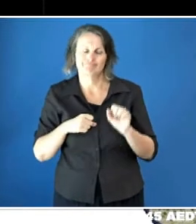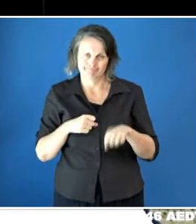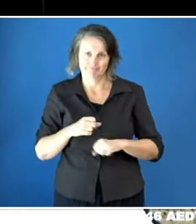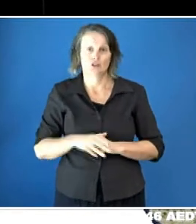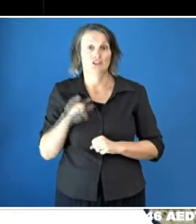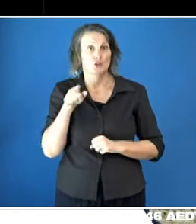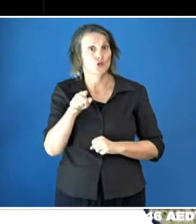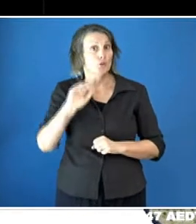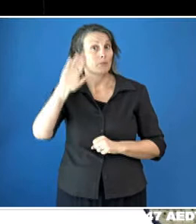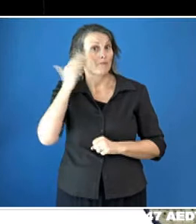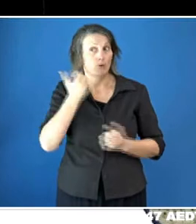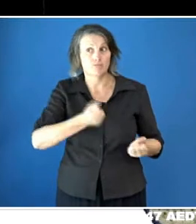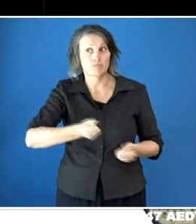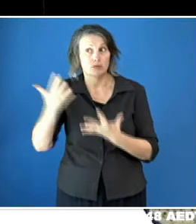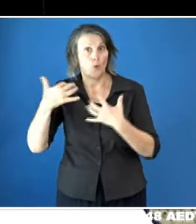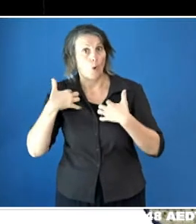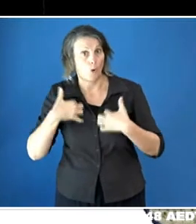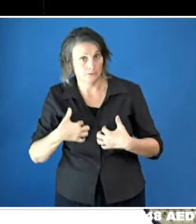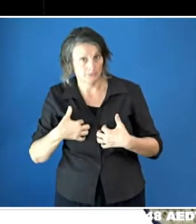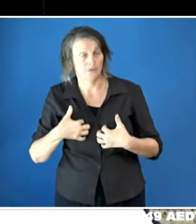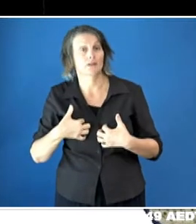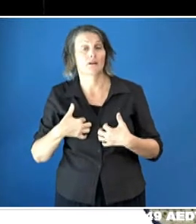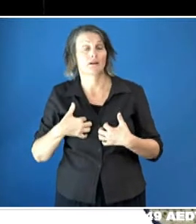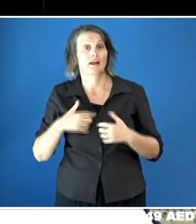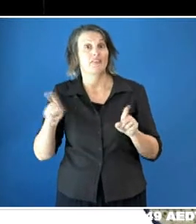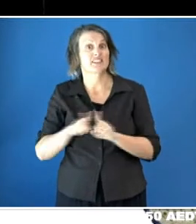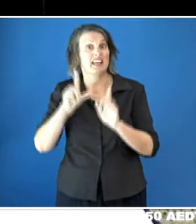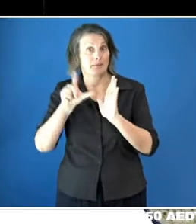And you had to go to hospital. Yeah.